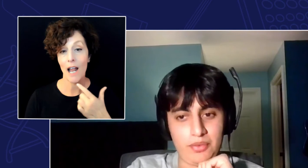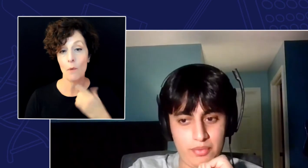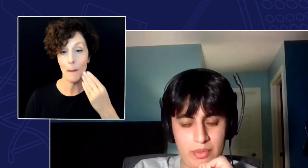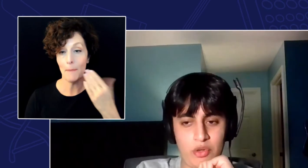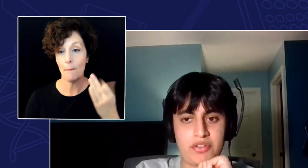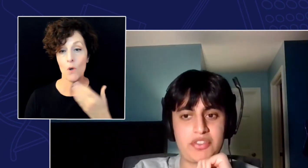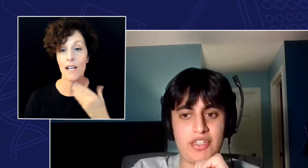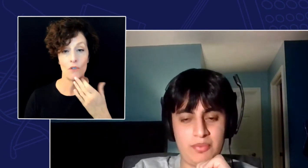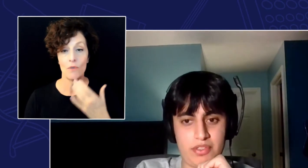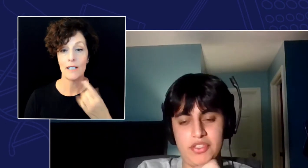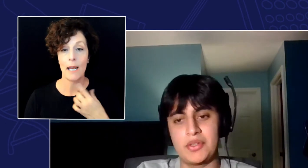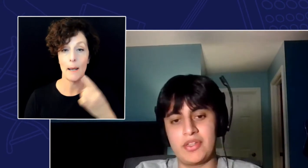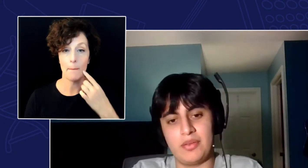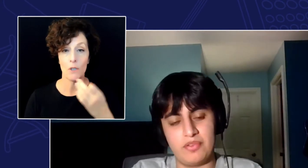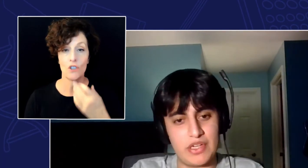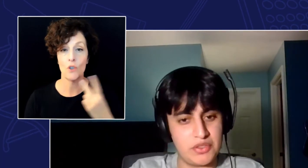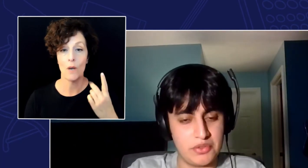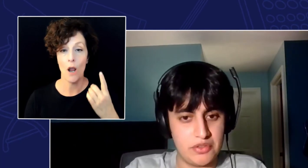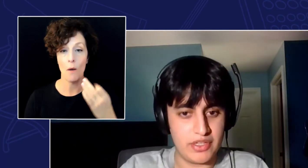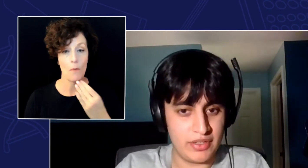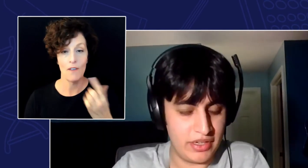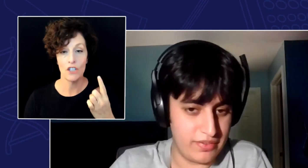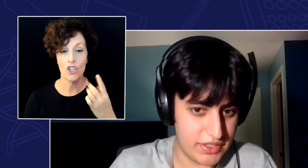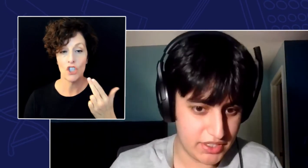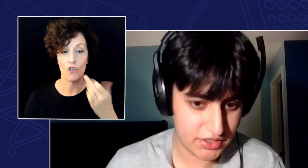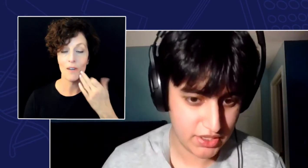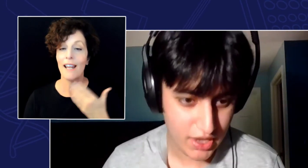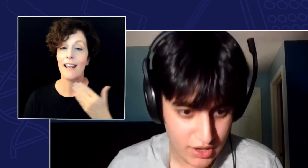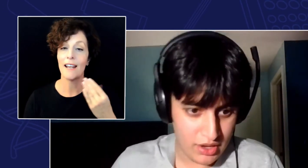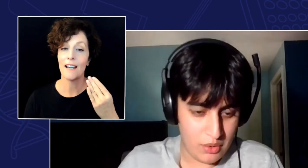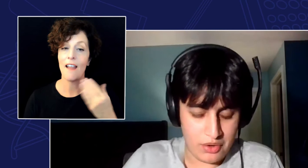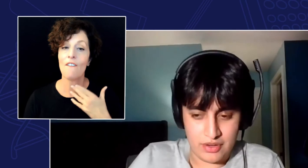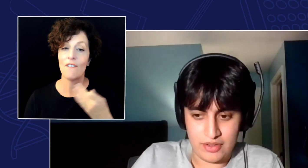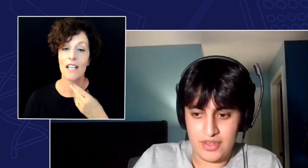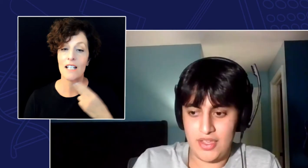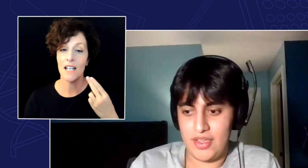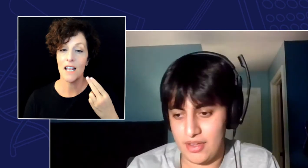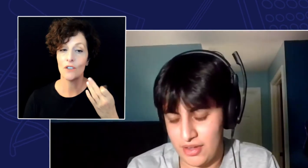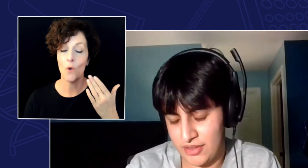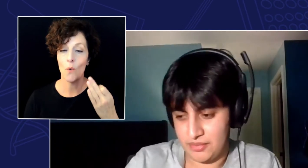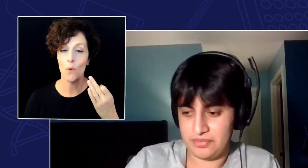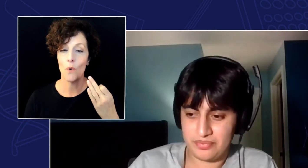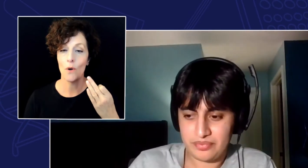would be more interested in pursuing a professional degree in physics or...